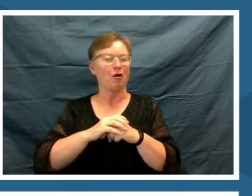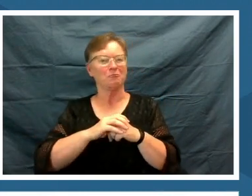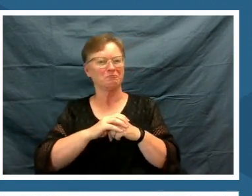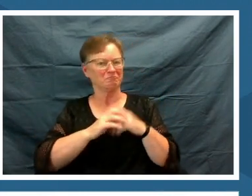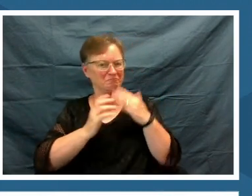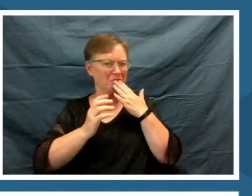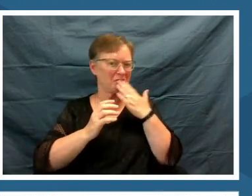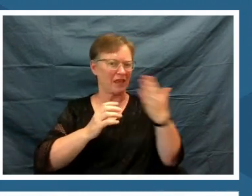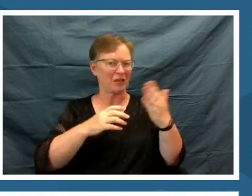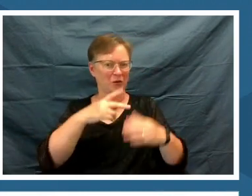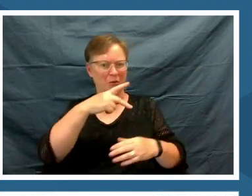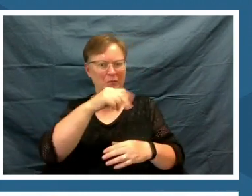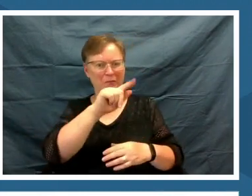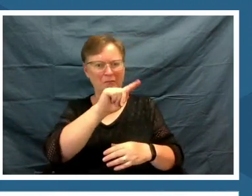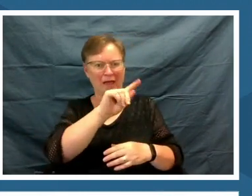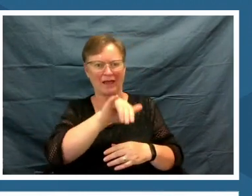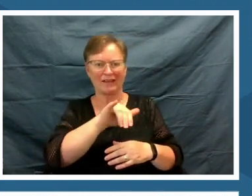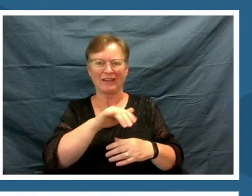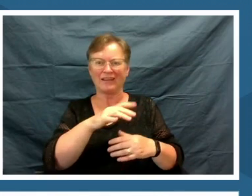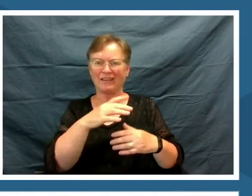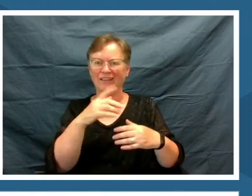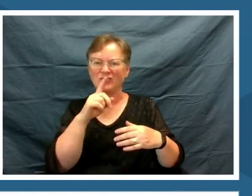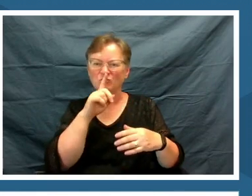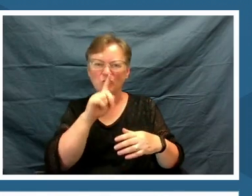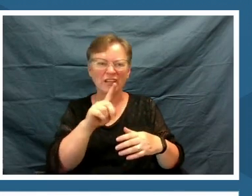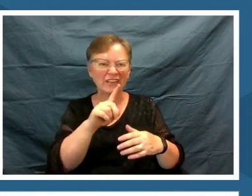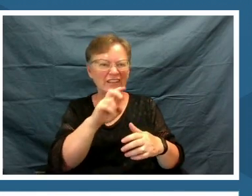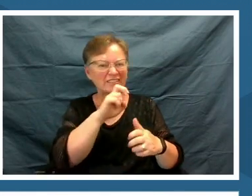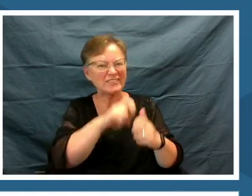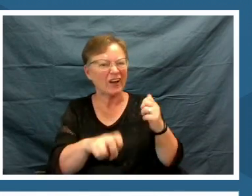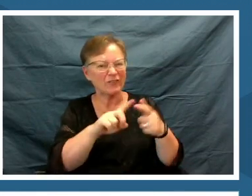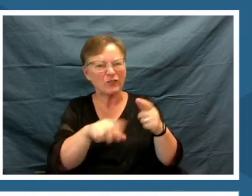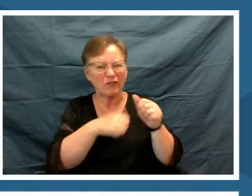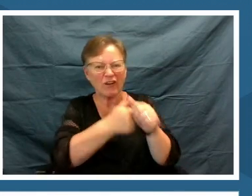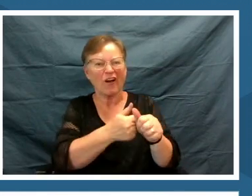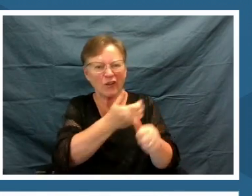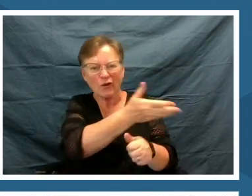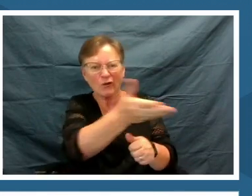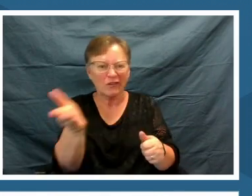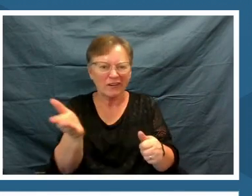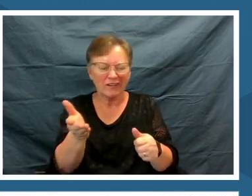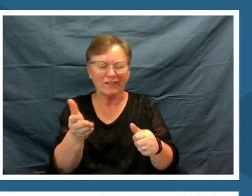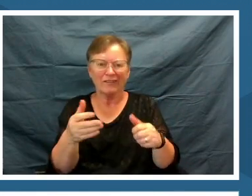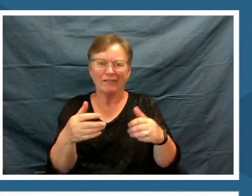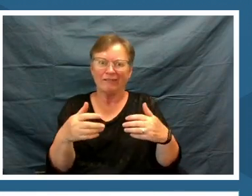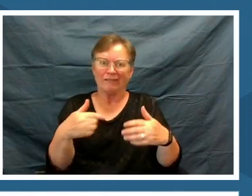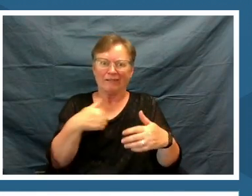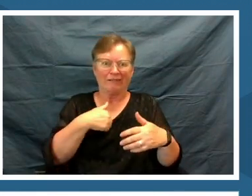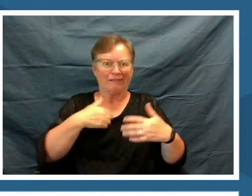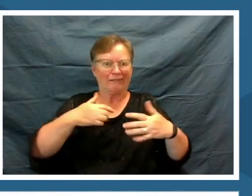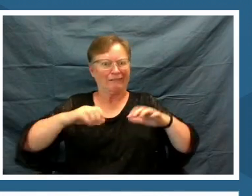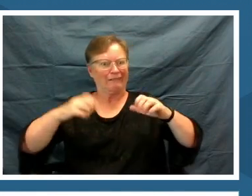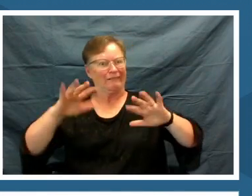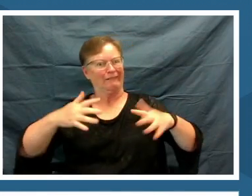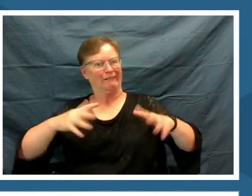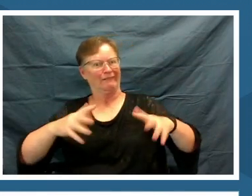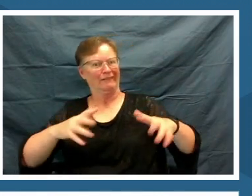wow this is a really tough act to follow i don't know about if i can do this but